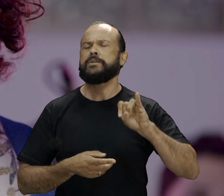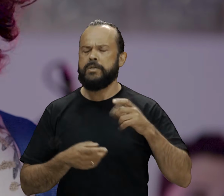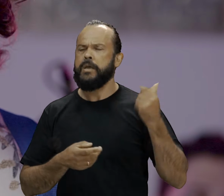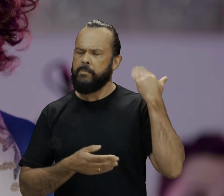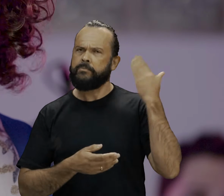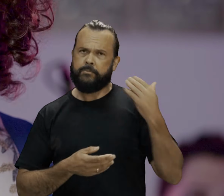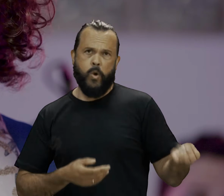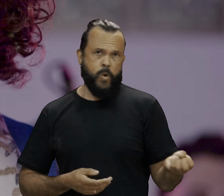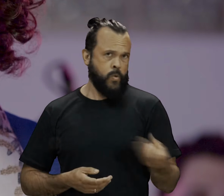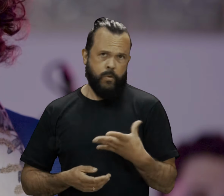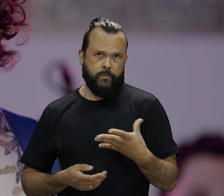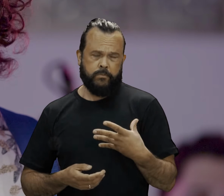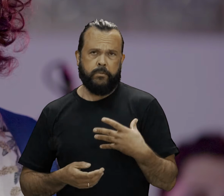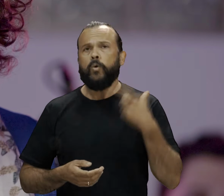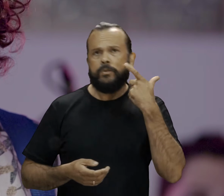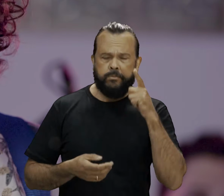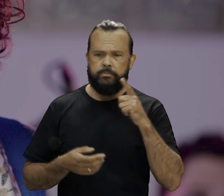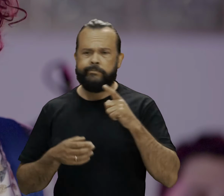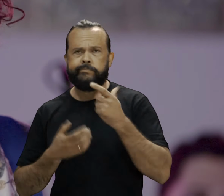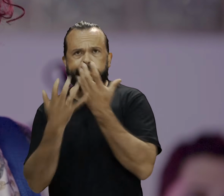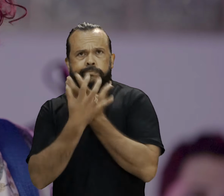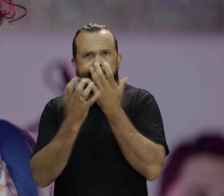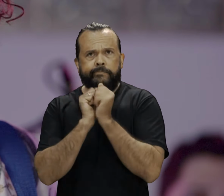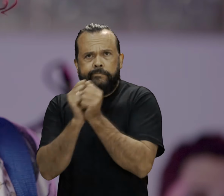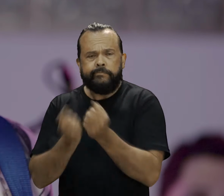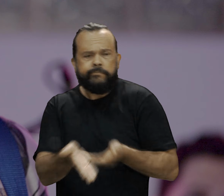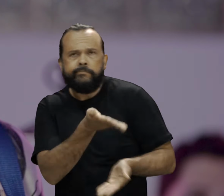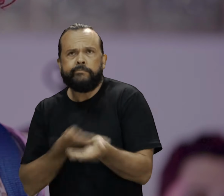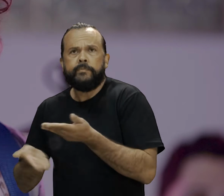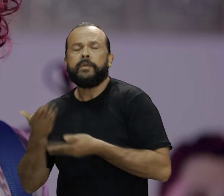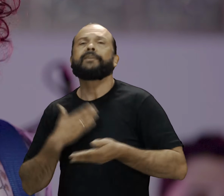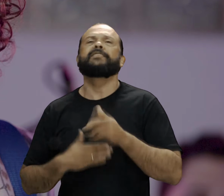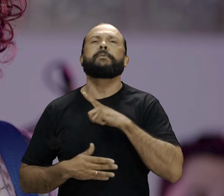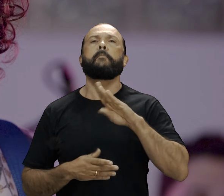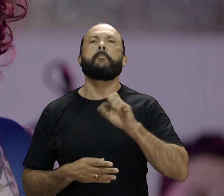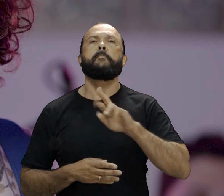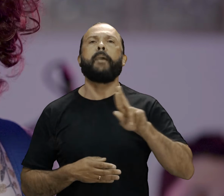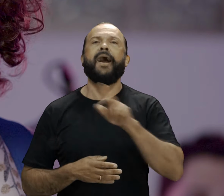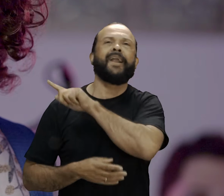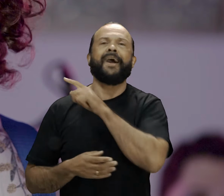So we did shows at bars in Campinas, where we come from. And then, as Gui said, at the beginning of the pandemic we had this dream